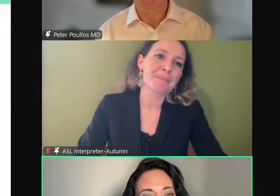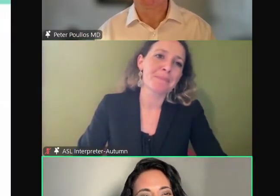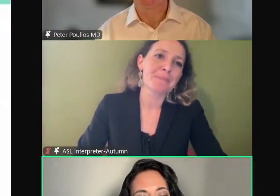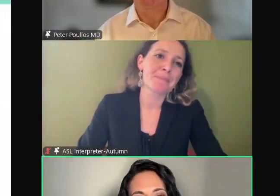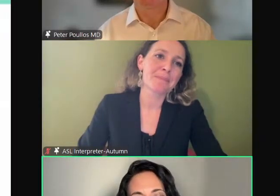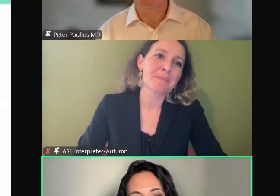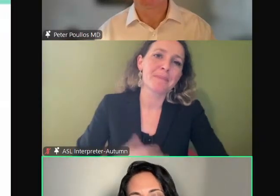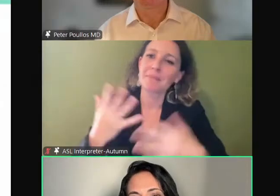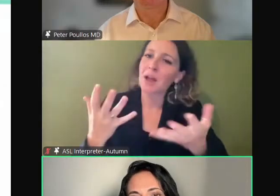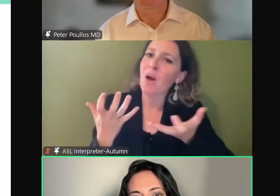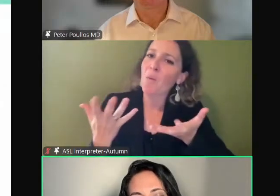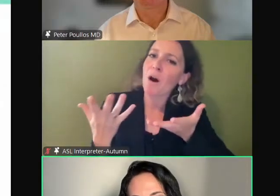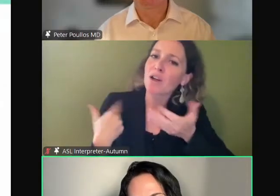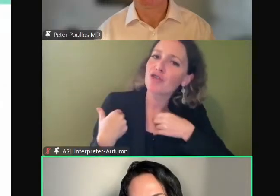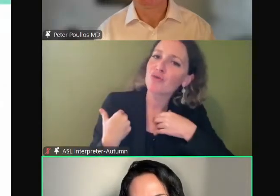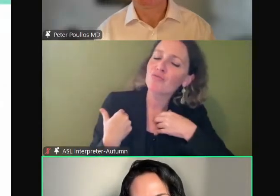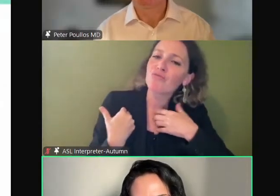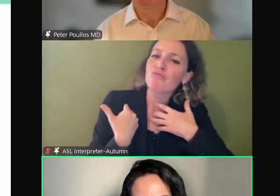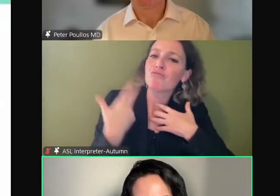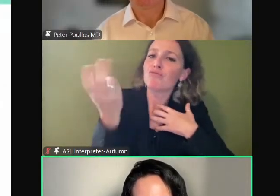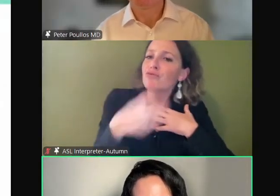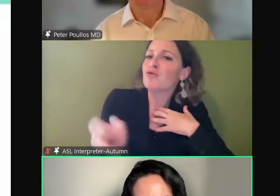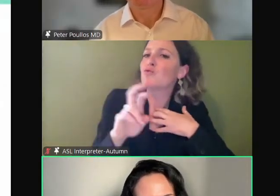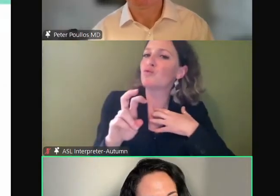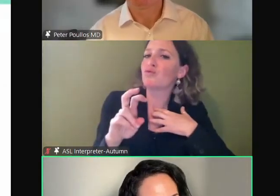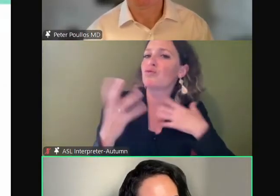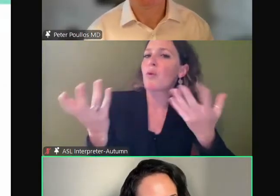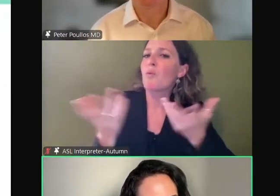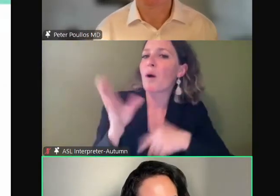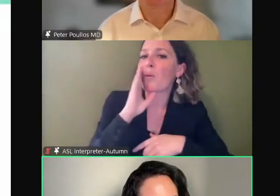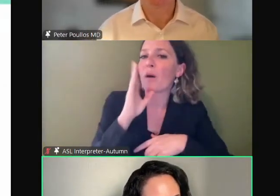you a bit of a tour of what's going to happen throughout the day. I know this is a long day,